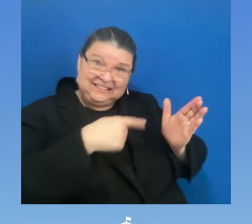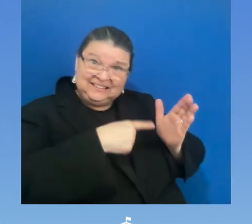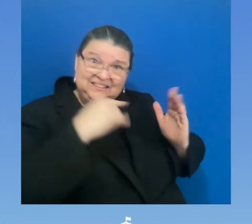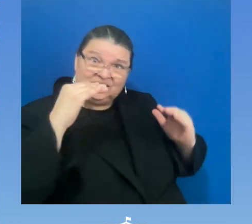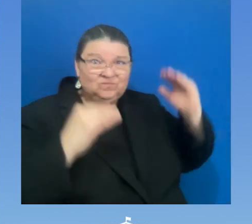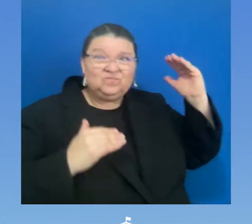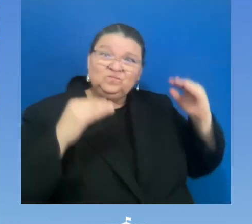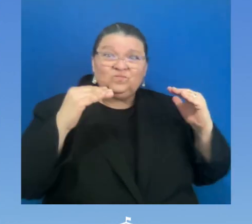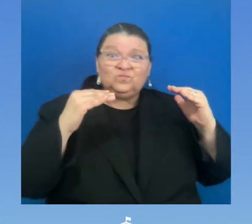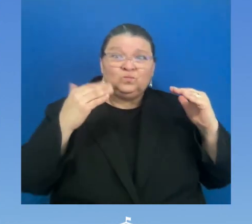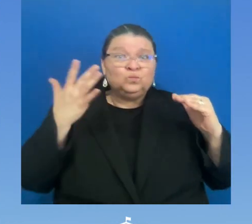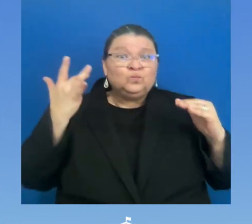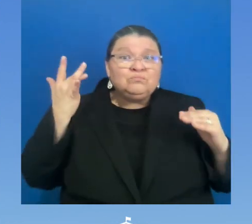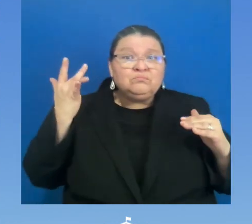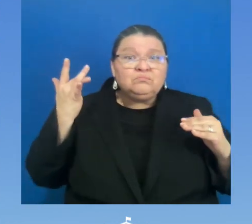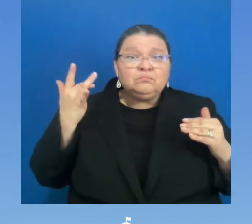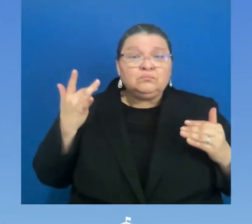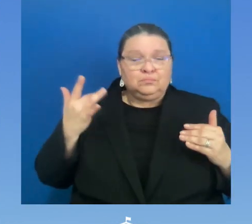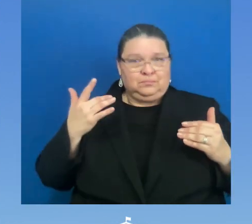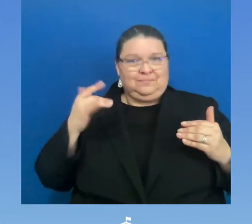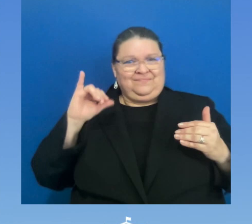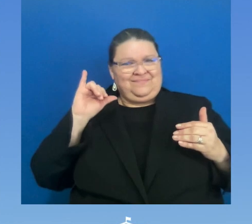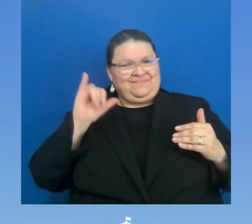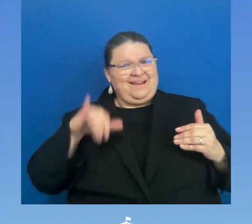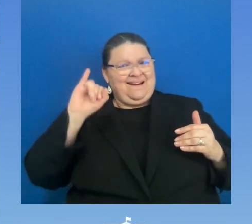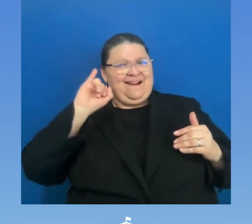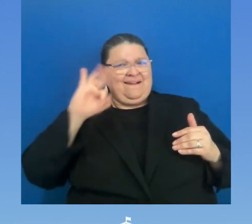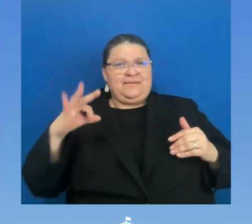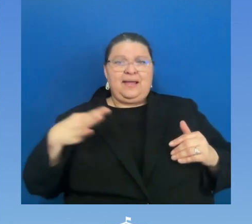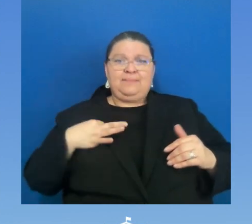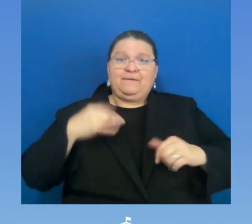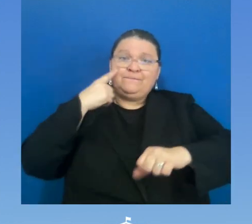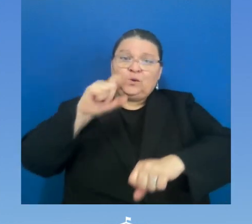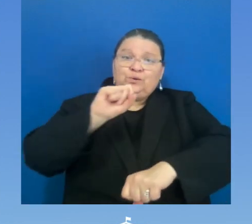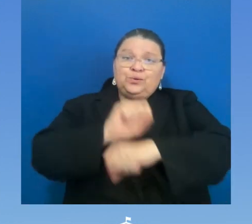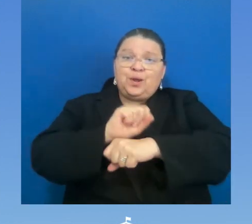to share their salary history. Now, think about that. Why does that matter?